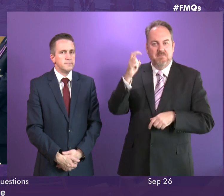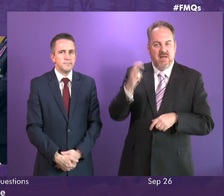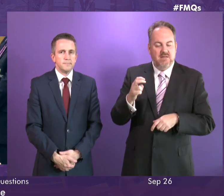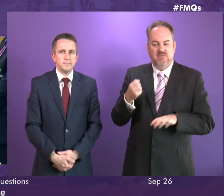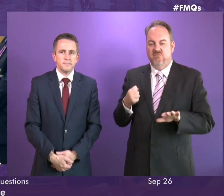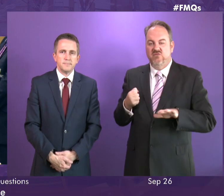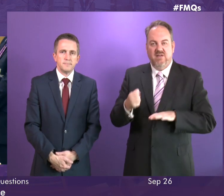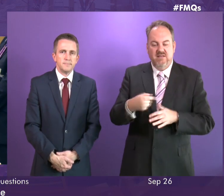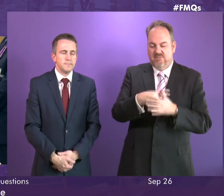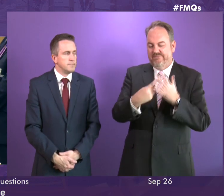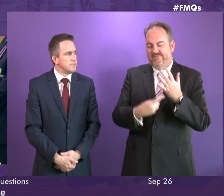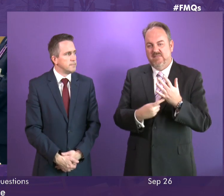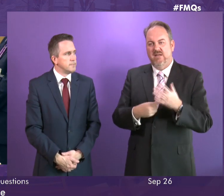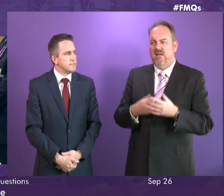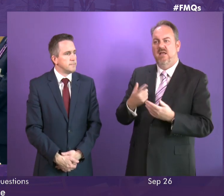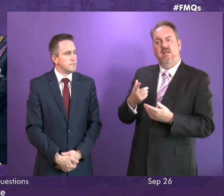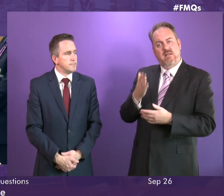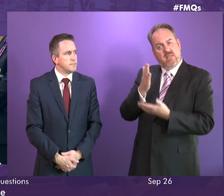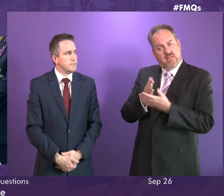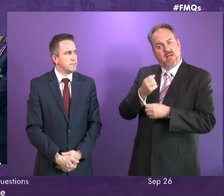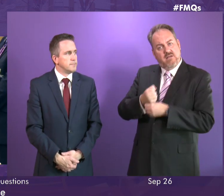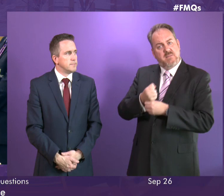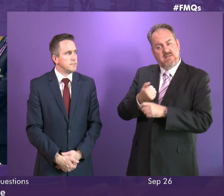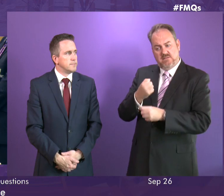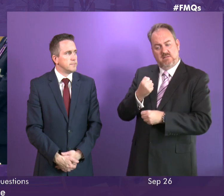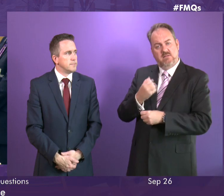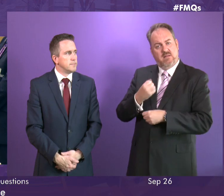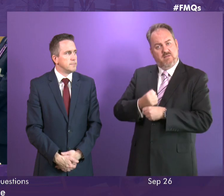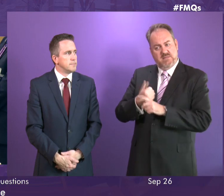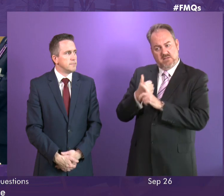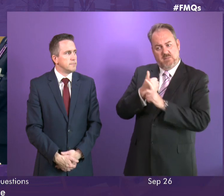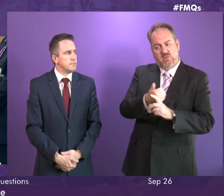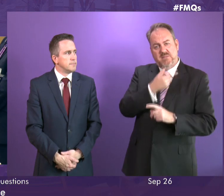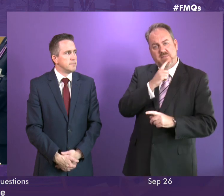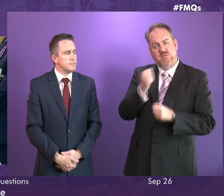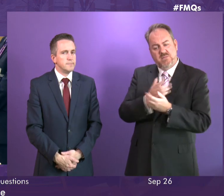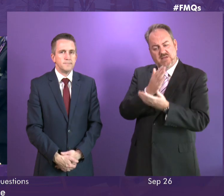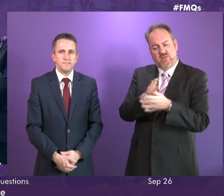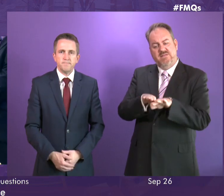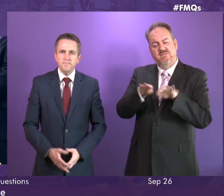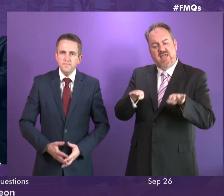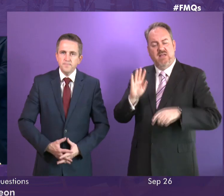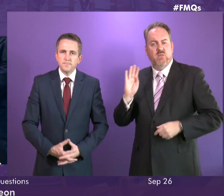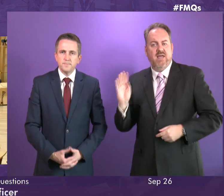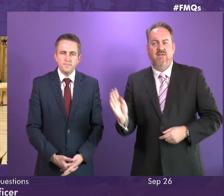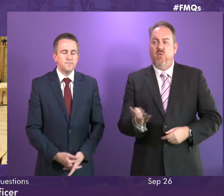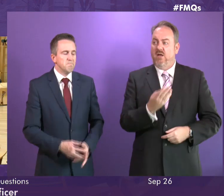that the Government is doing everything in its power to ensure that there is equity of access to public transport for everyone throughout Scotland?